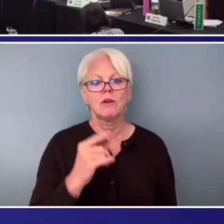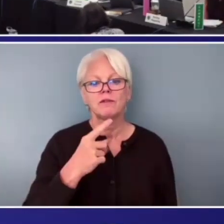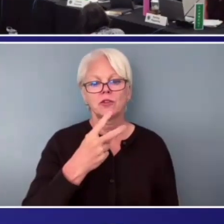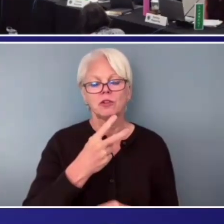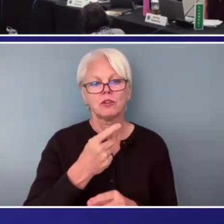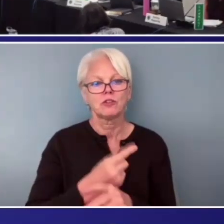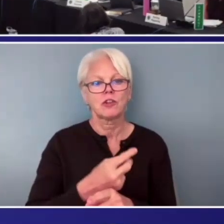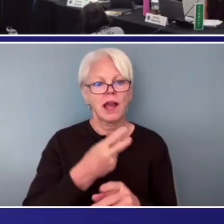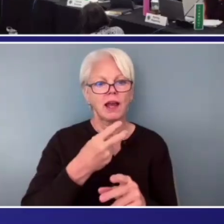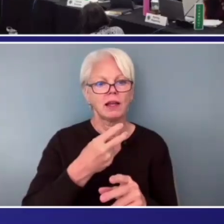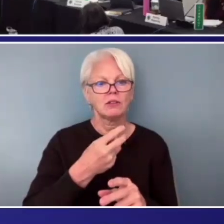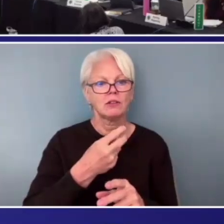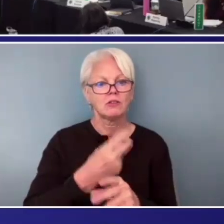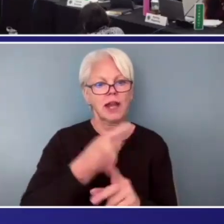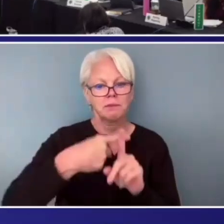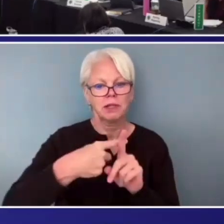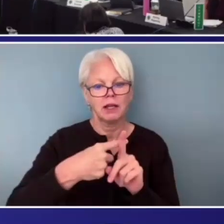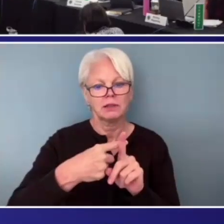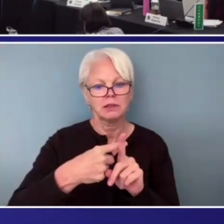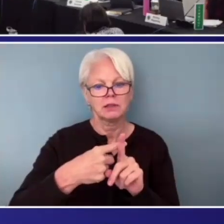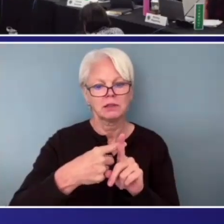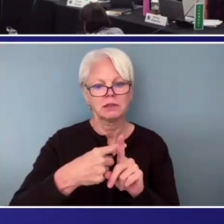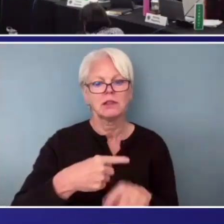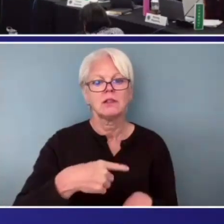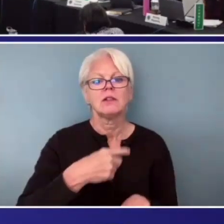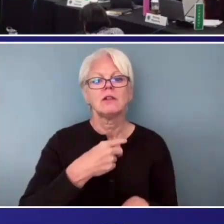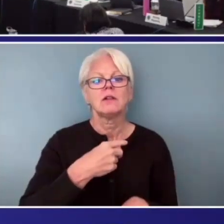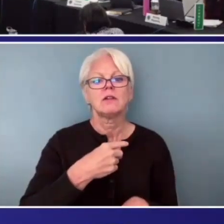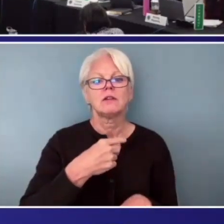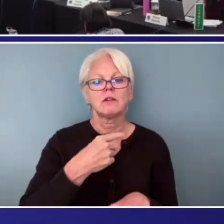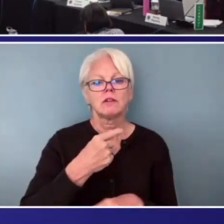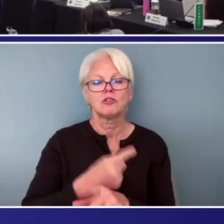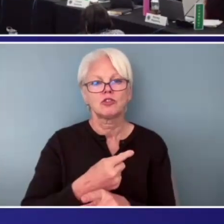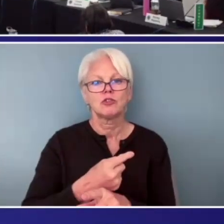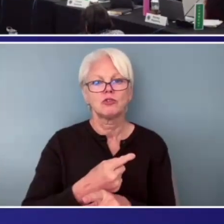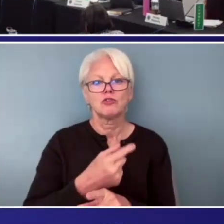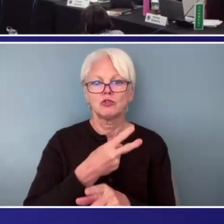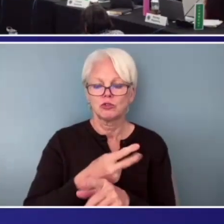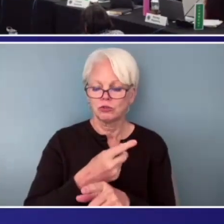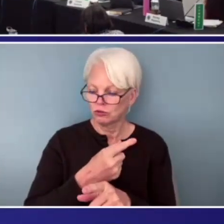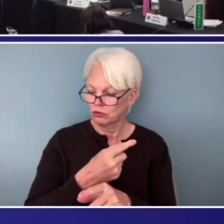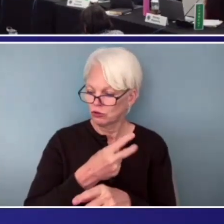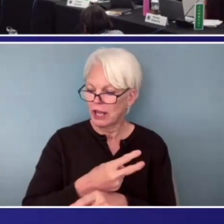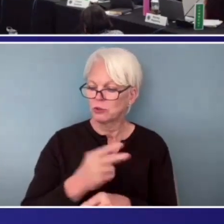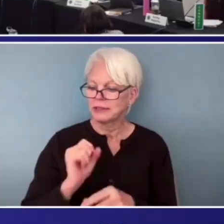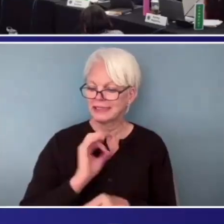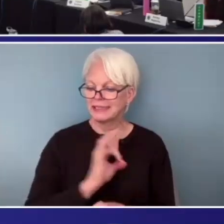Oh boy. It was in regard to has -- is not and has never been a professional student. That language, wherever that might